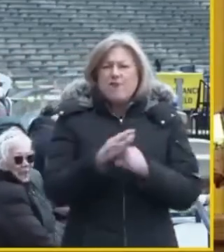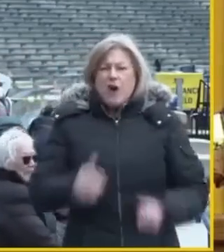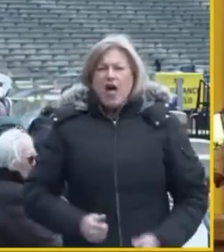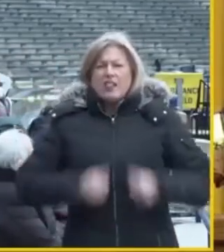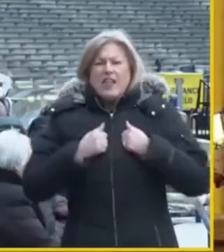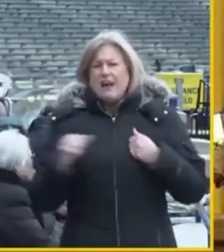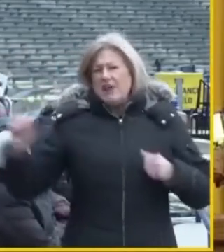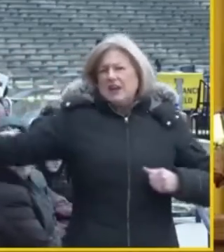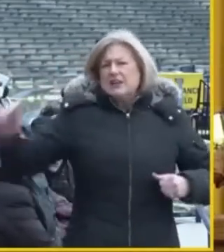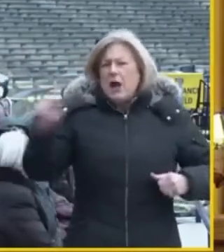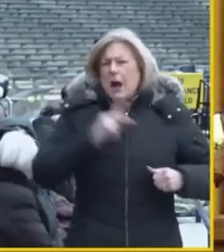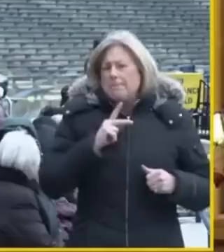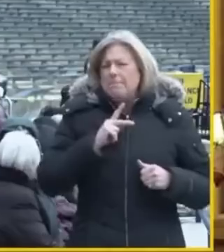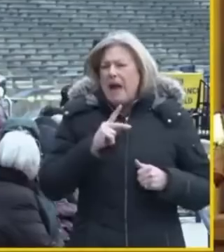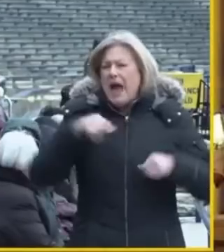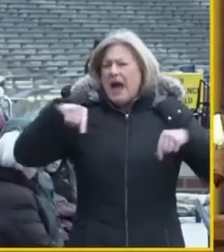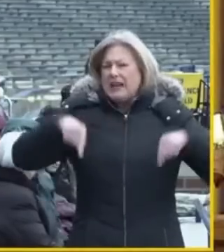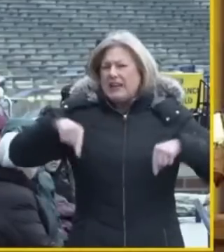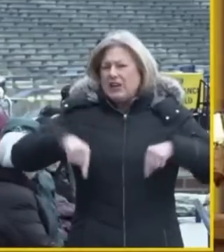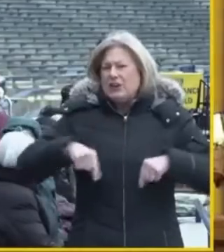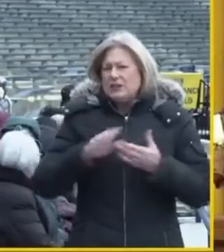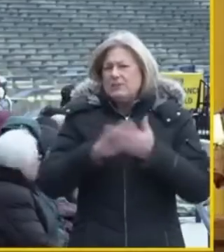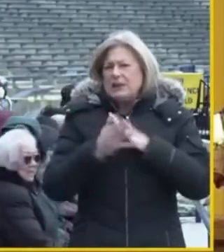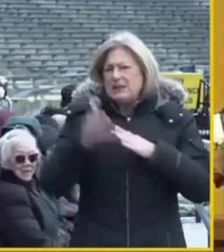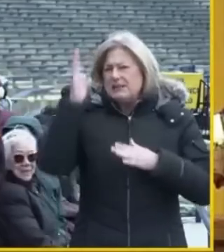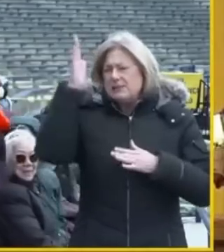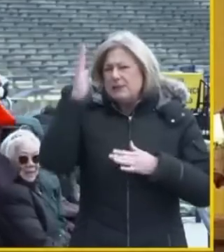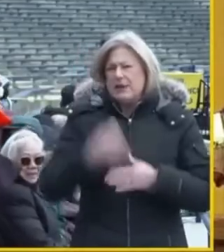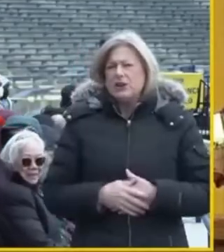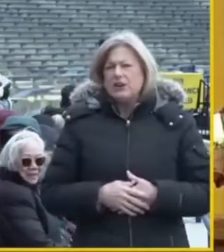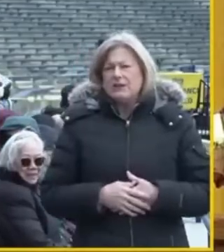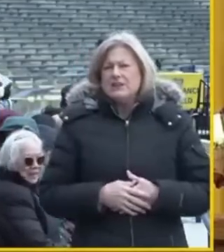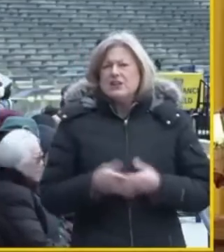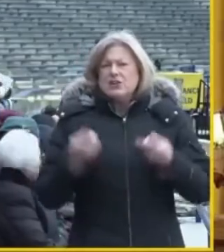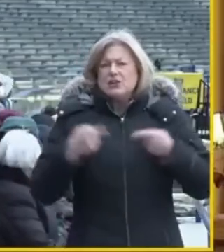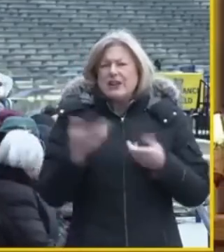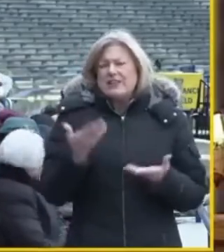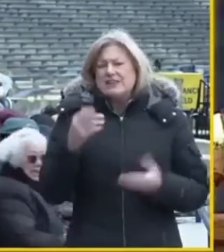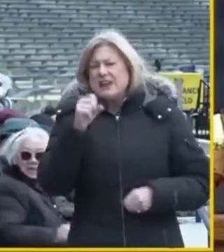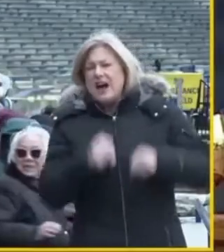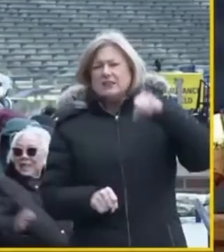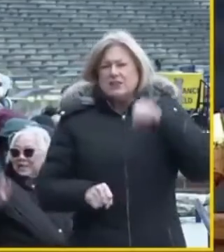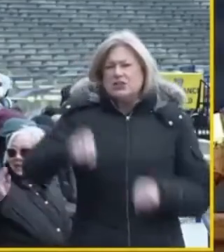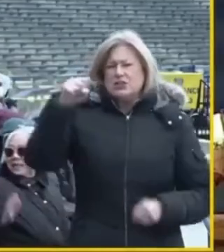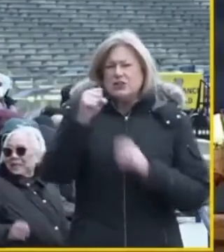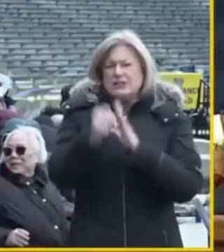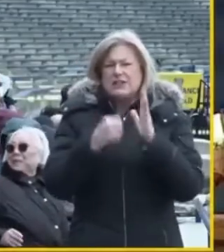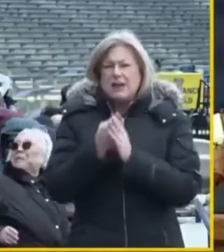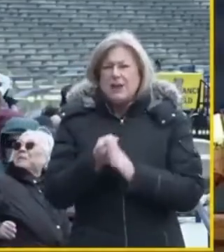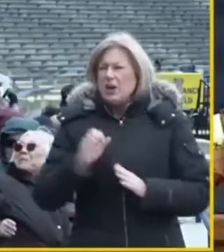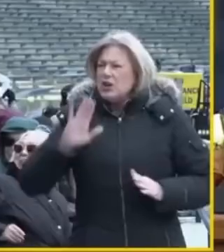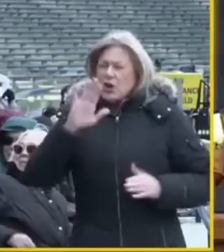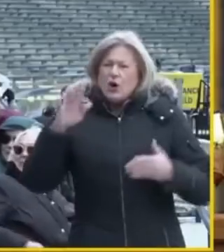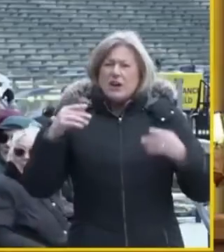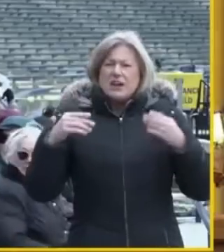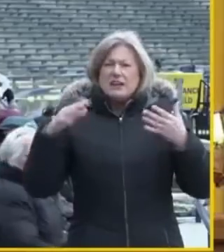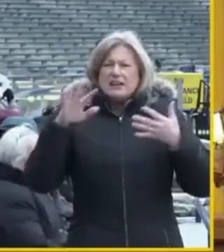and lead the university during these uncertain times. So you're scheduling conflict, it doesn't really work for me."